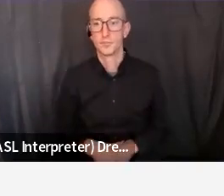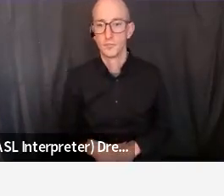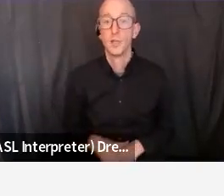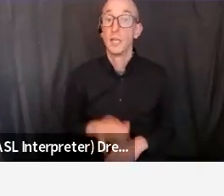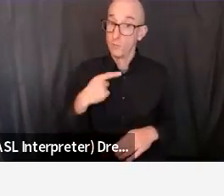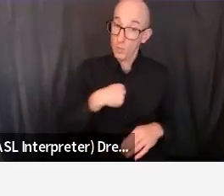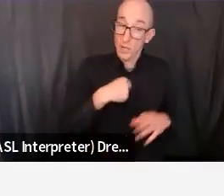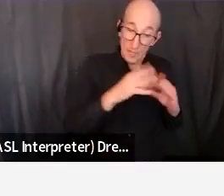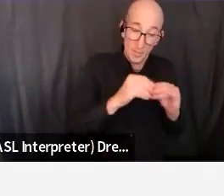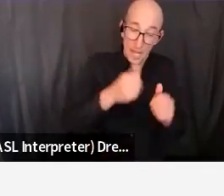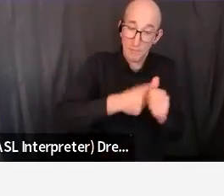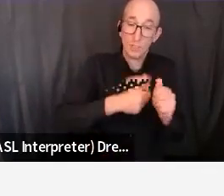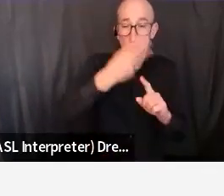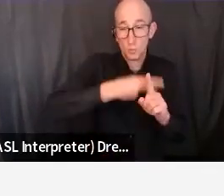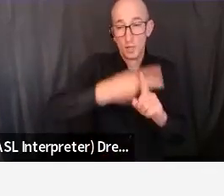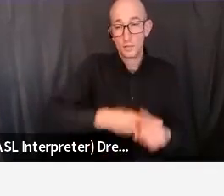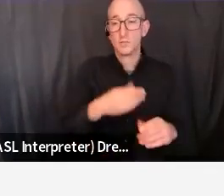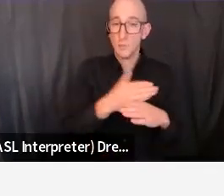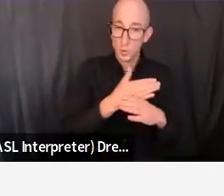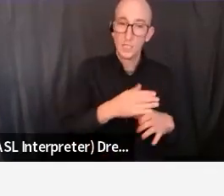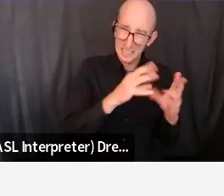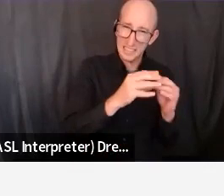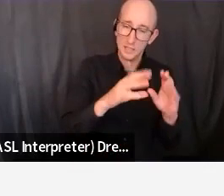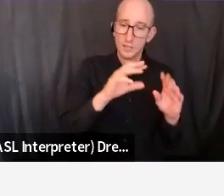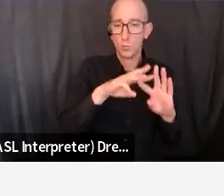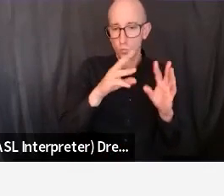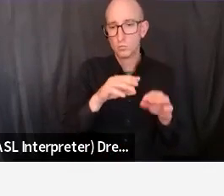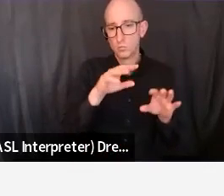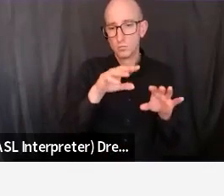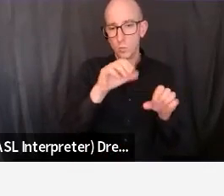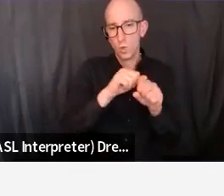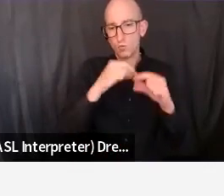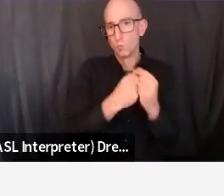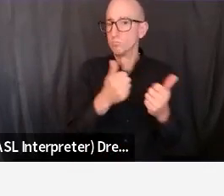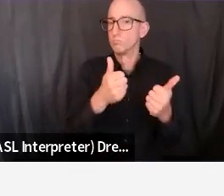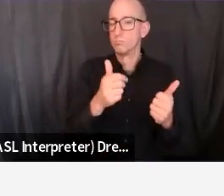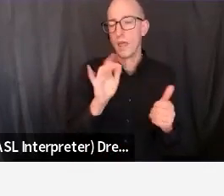The takeaway here is we want to allow flexibility for applicants to conduct a variety